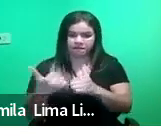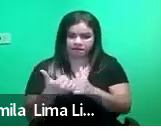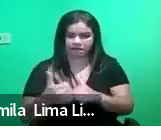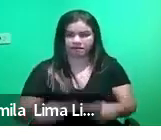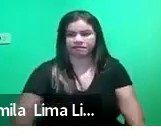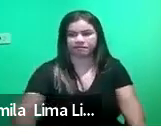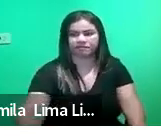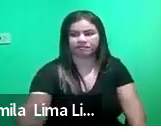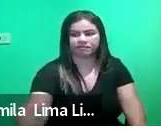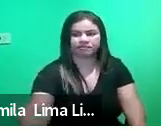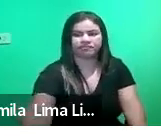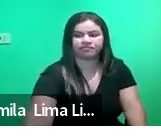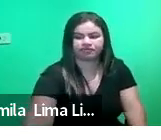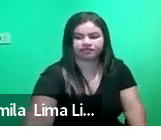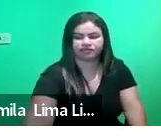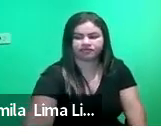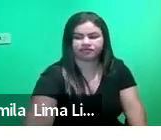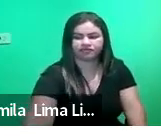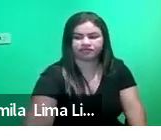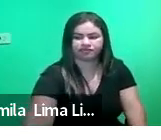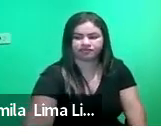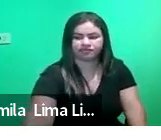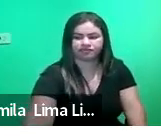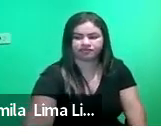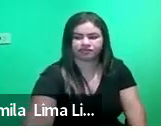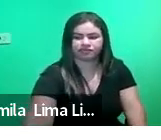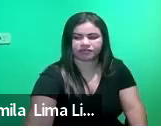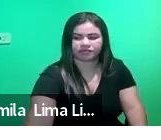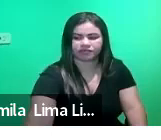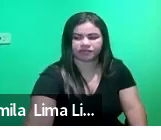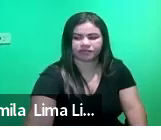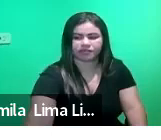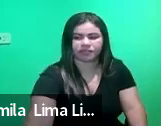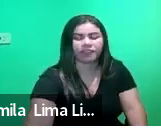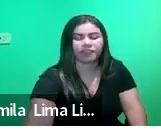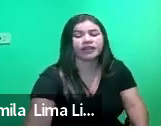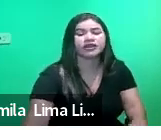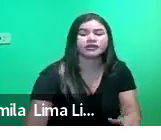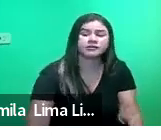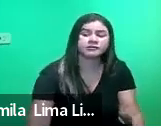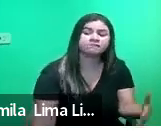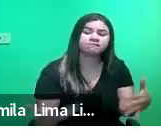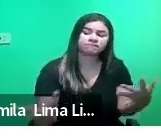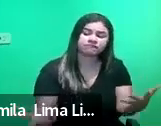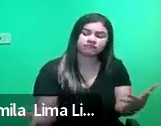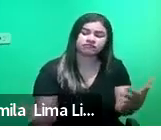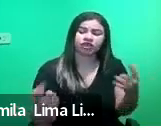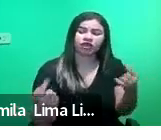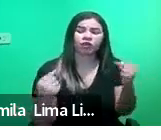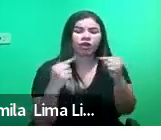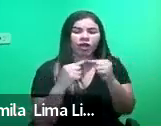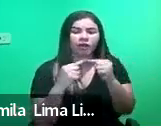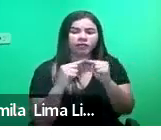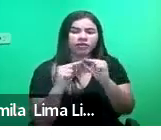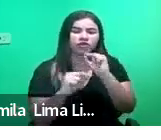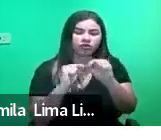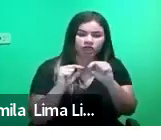auxiliary stimuli auxiliary stimuli provoked a cause to determine our own behavior own behavior is Our own behavior is illustrated